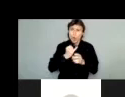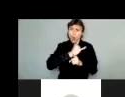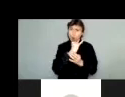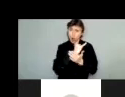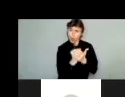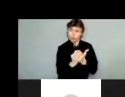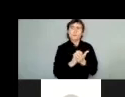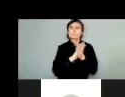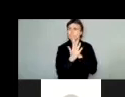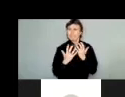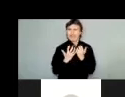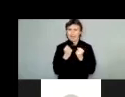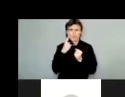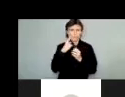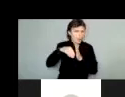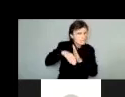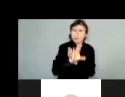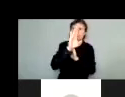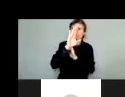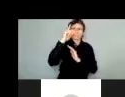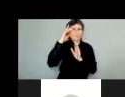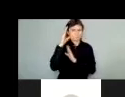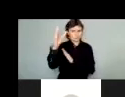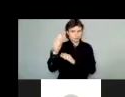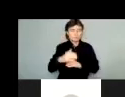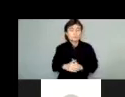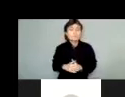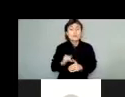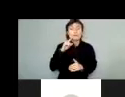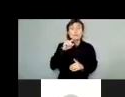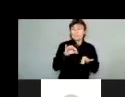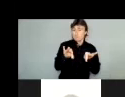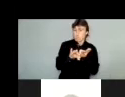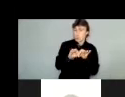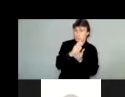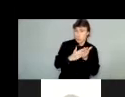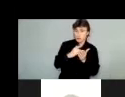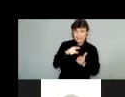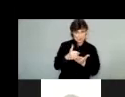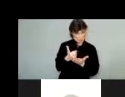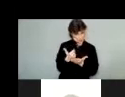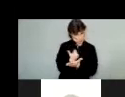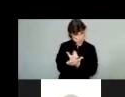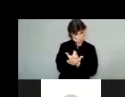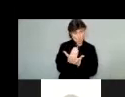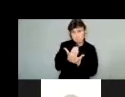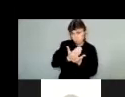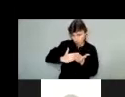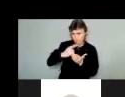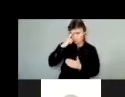Now a really significant part of this process and a brand new process for Calgary Arts Development